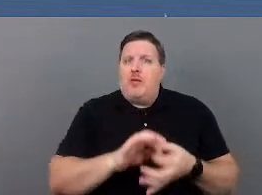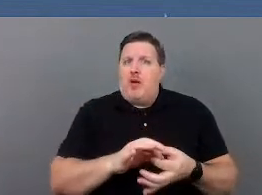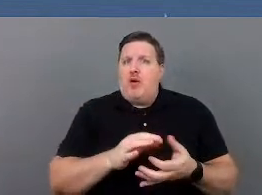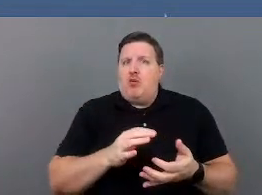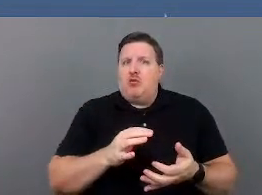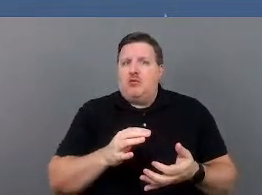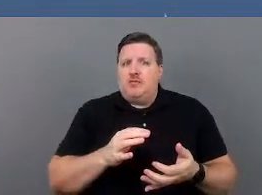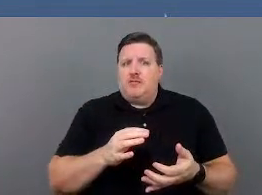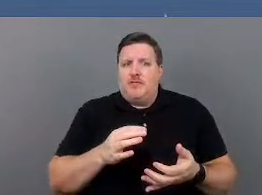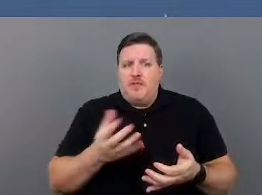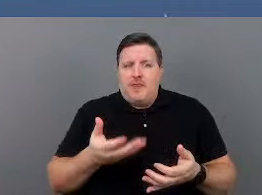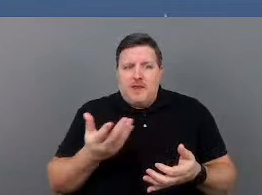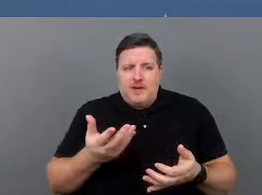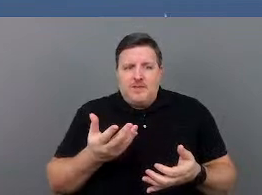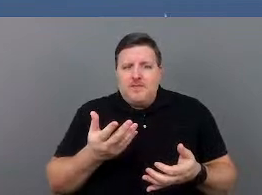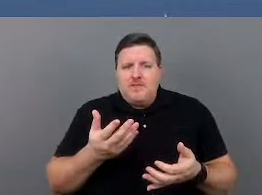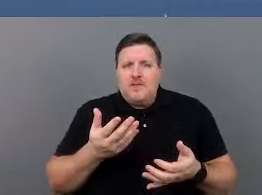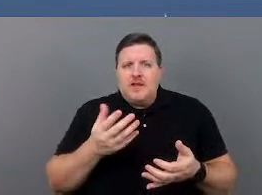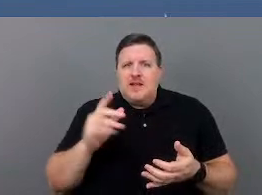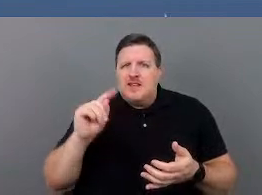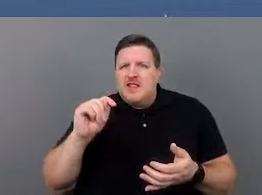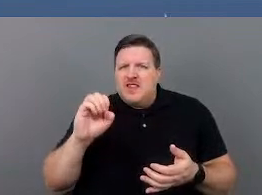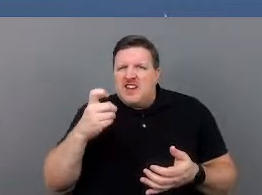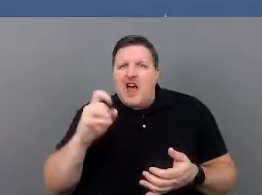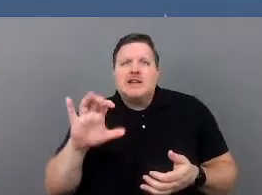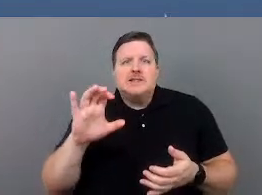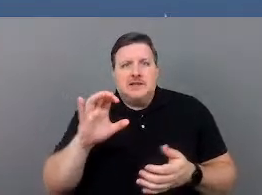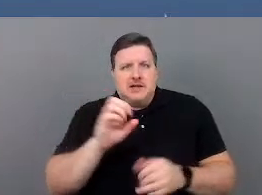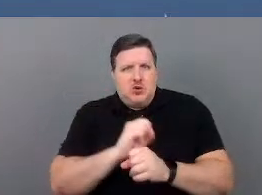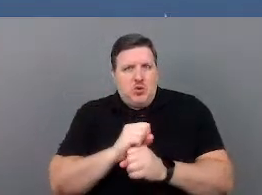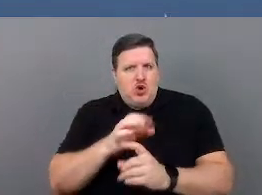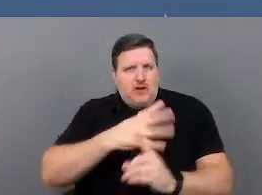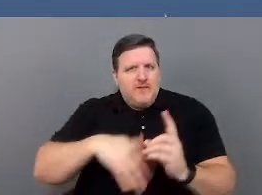NEW POLICE OFFICERS AND I DON'T KNOW WHO WOULD WANT TO RUN TO BE